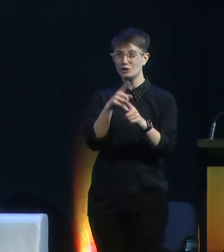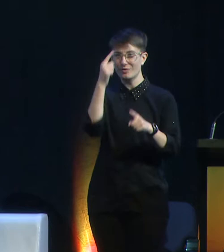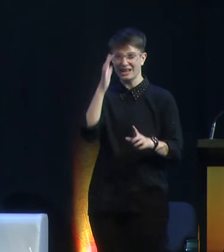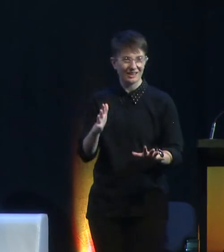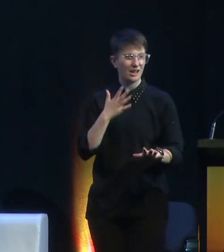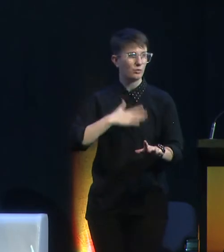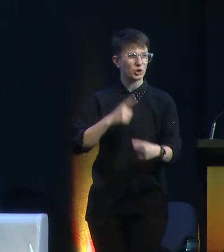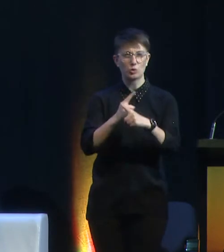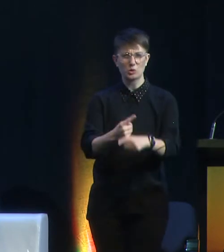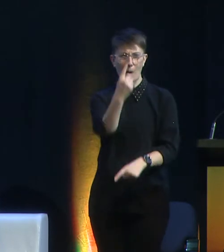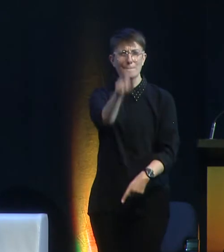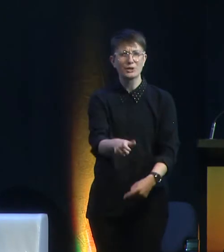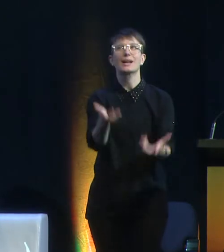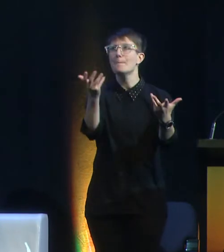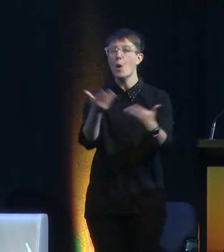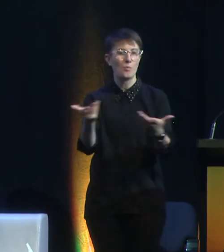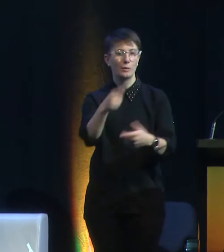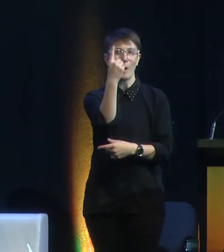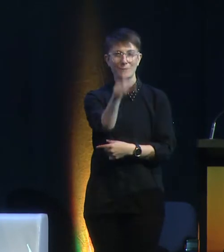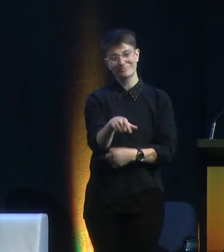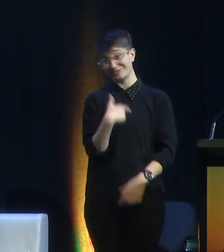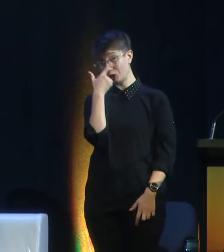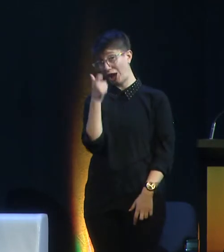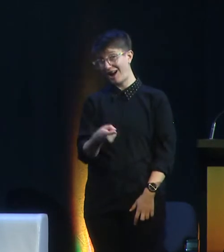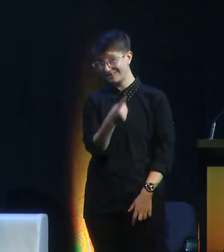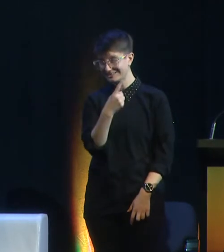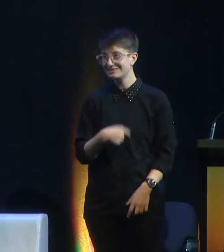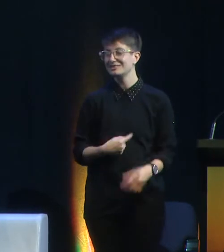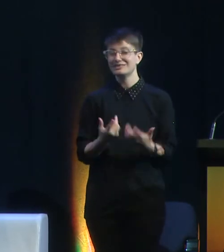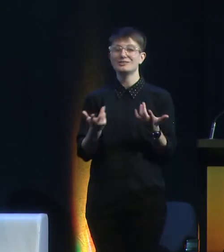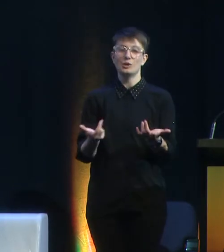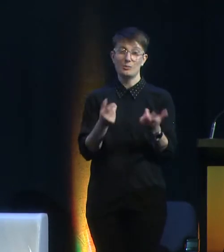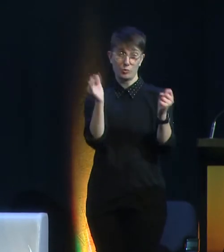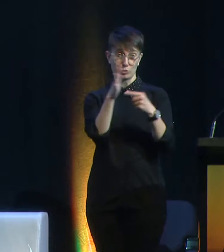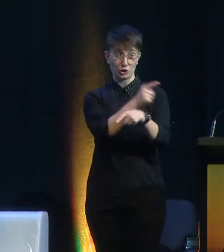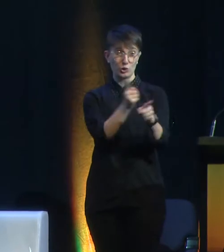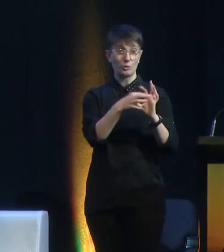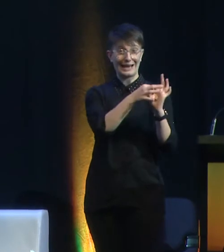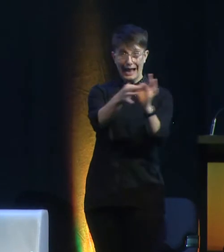to you but you know we it really is important that you're engaging with all of the sectors